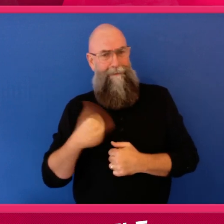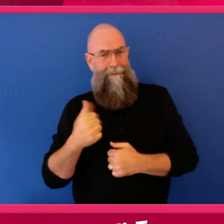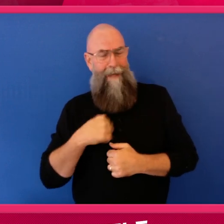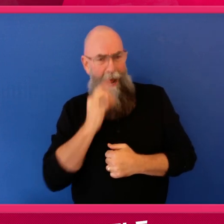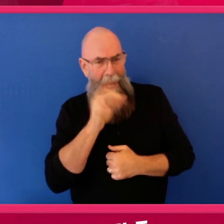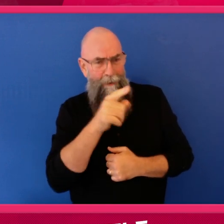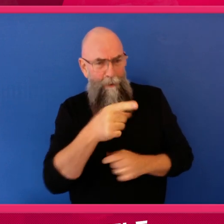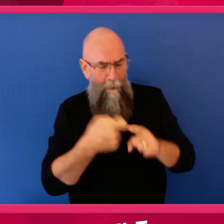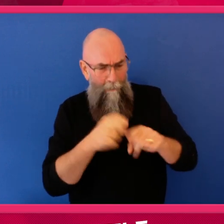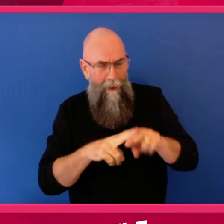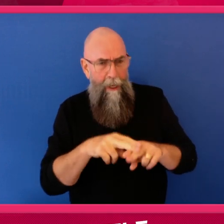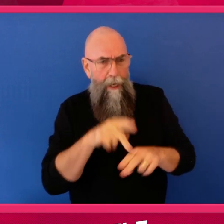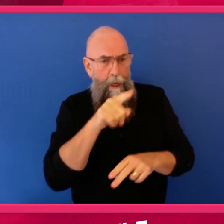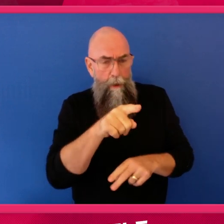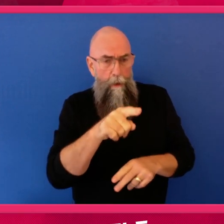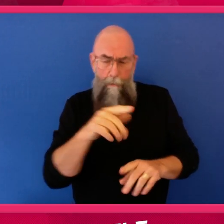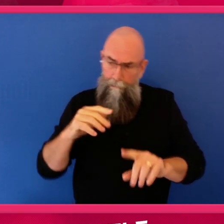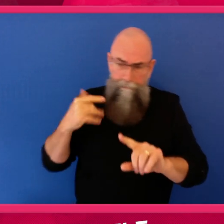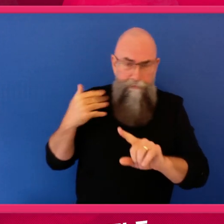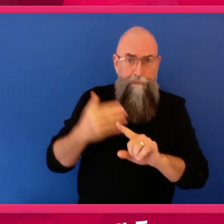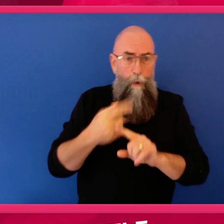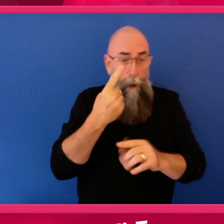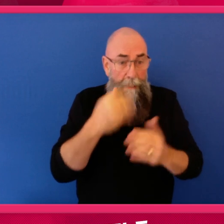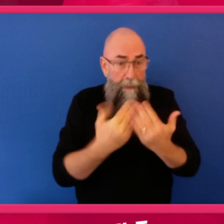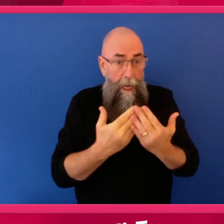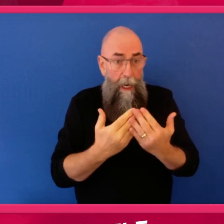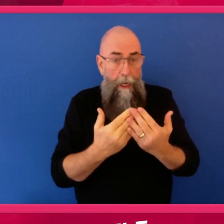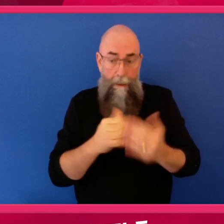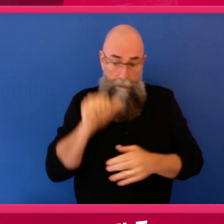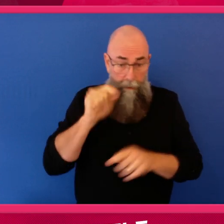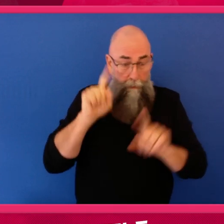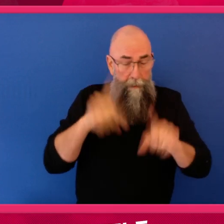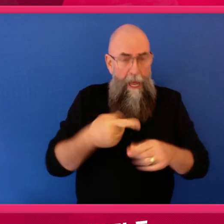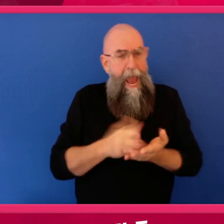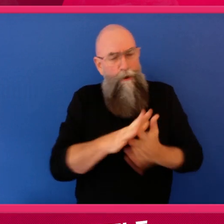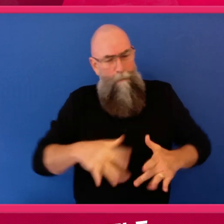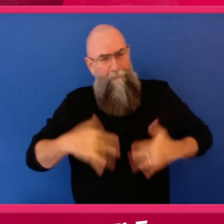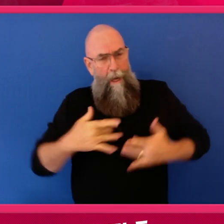know, a sample size of one day of events so far, but how did that feel for you to be watching?